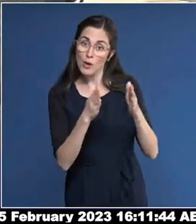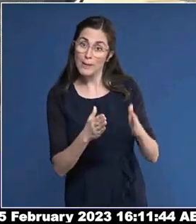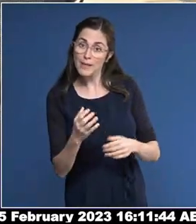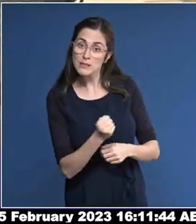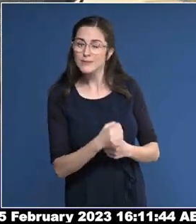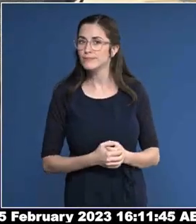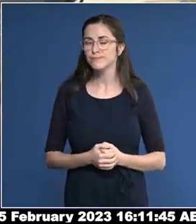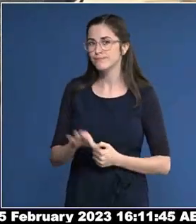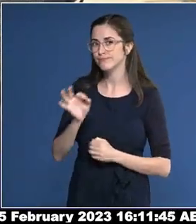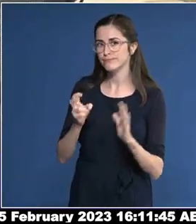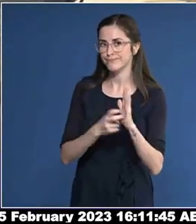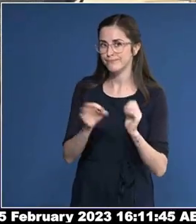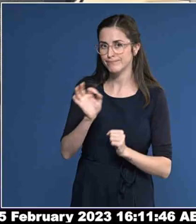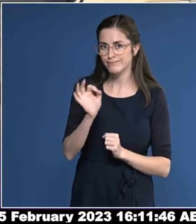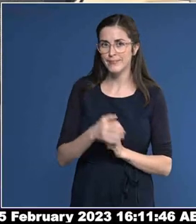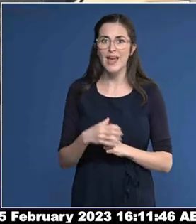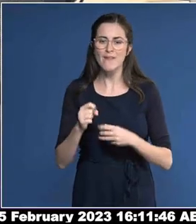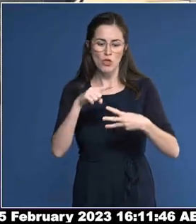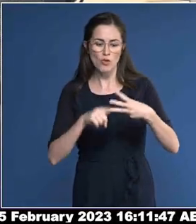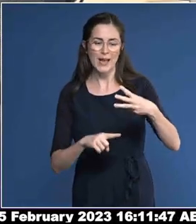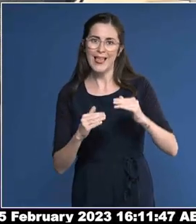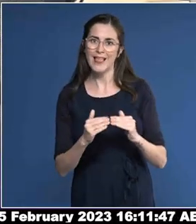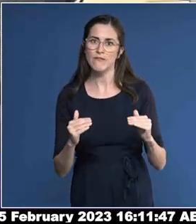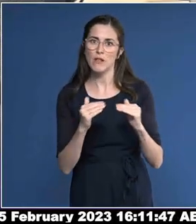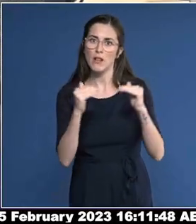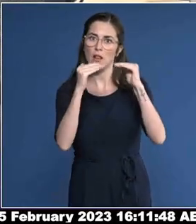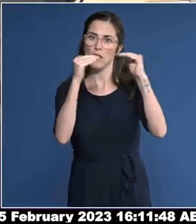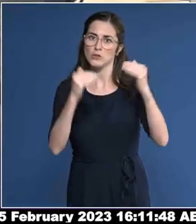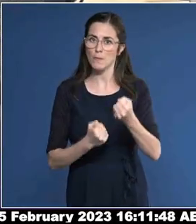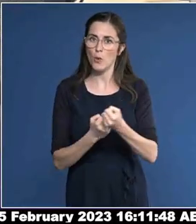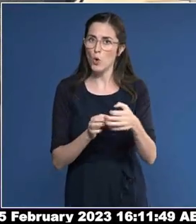So there are three levels of support coordination, and you must be